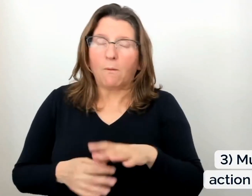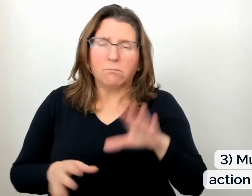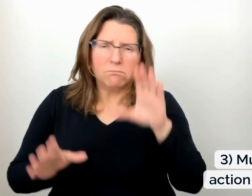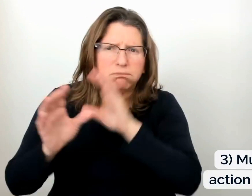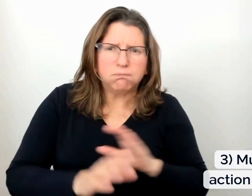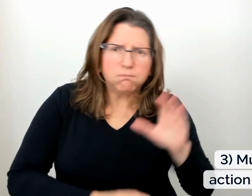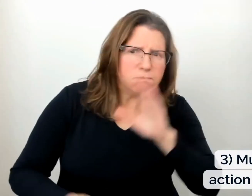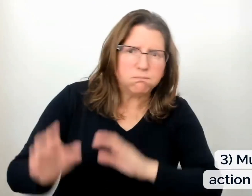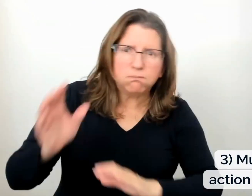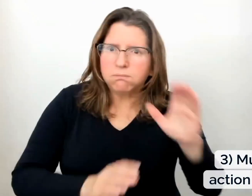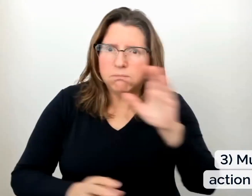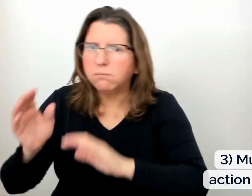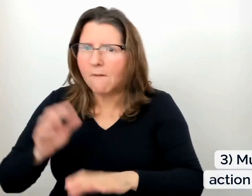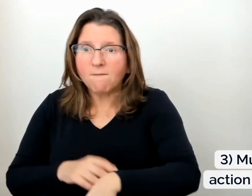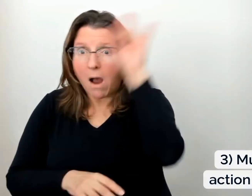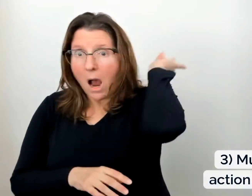Seeking and finding activities is another idea.